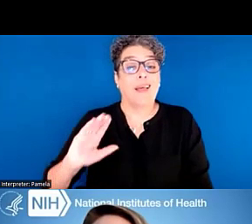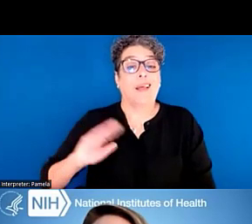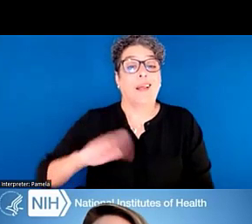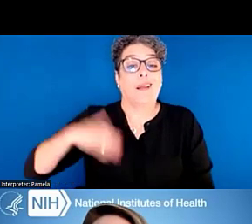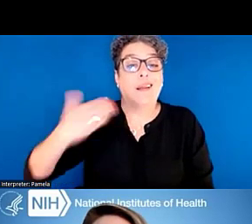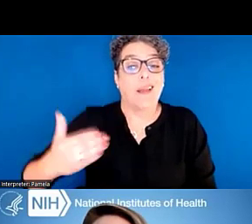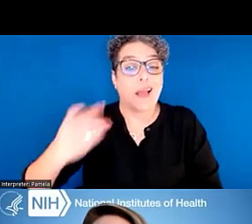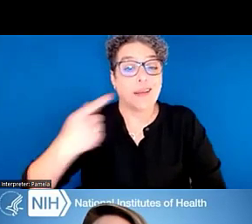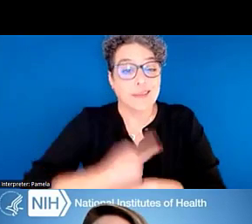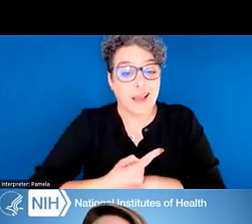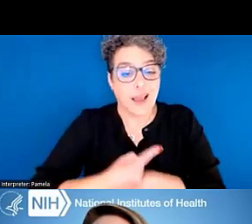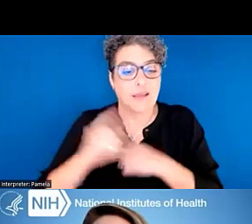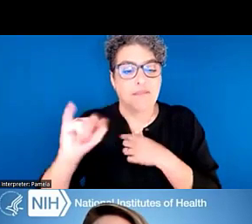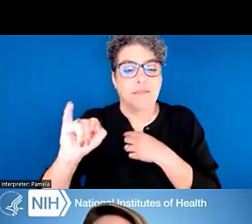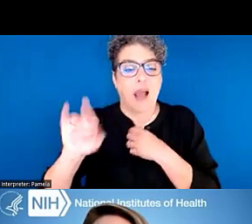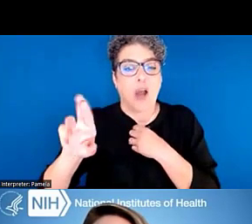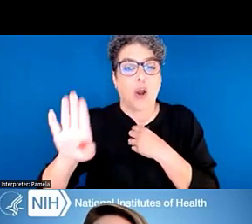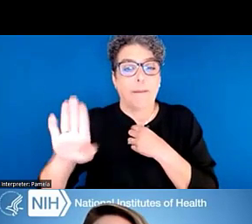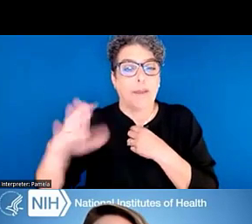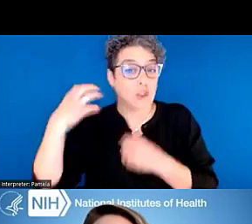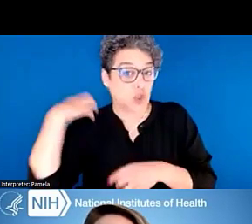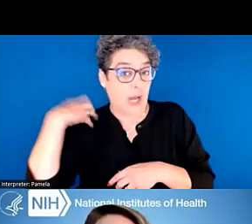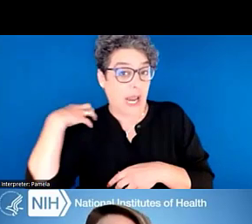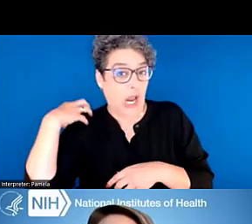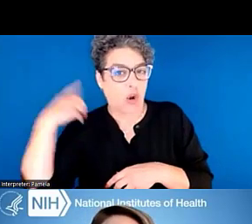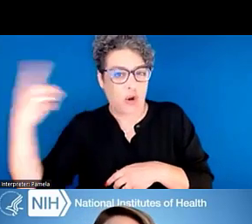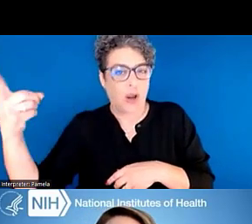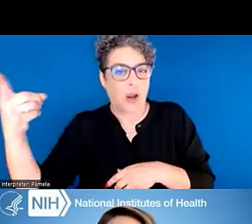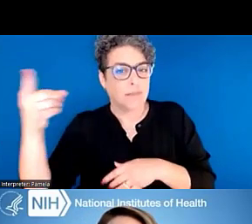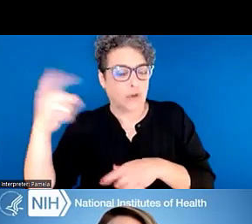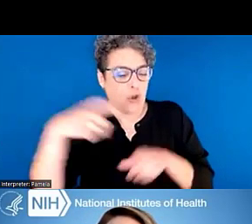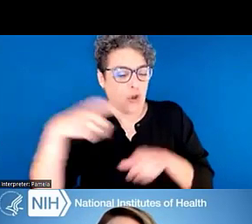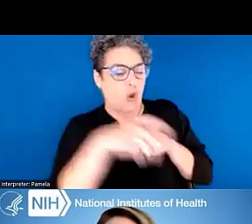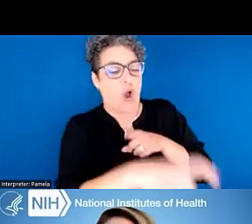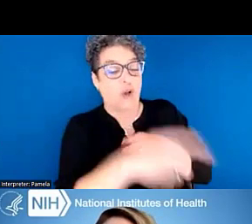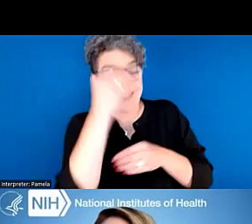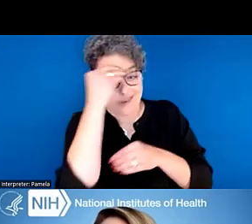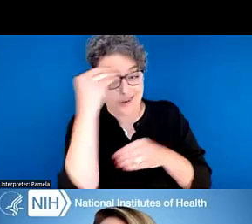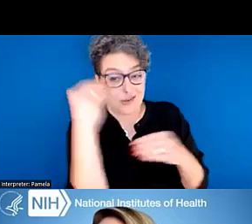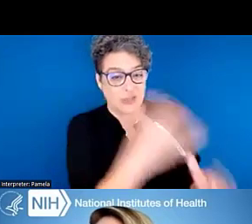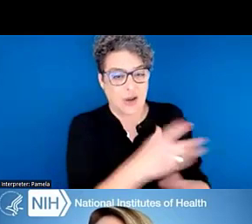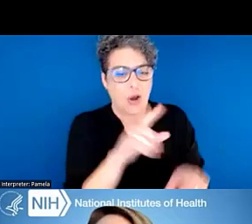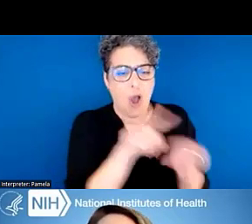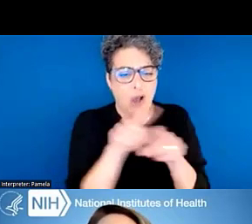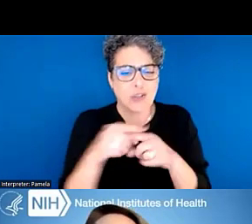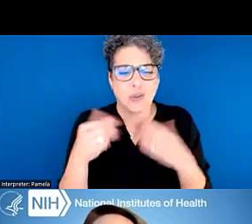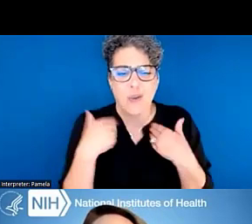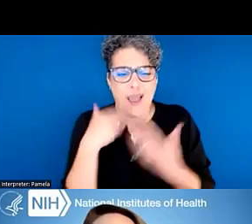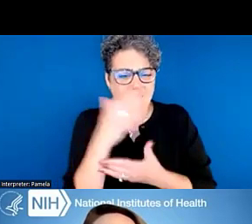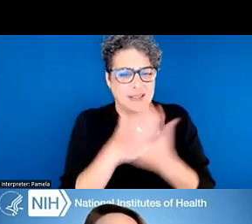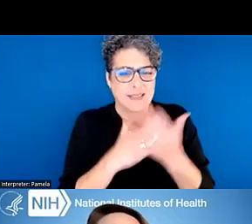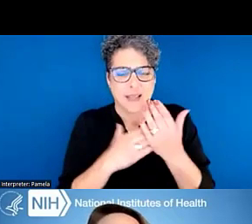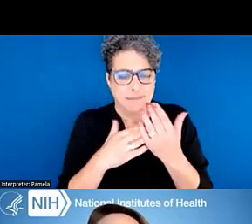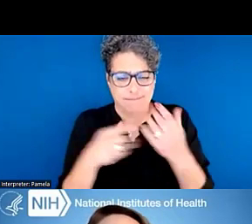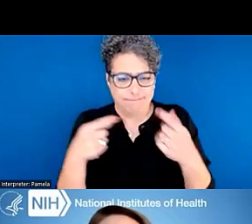the official, to report that there was also a discrepancy between the information in the deceased patient's clinical file